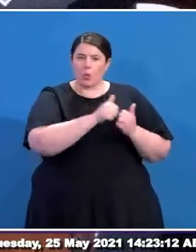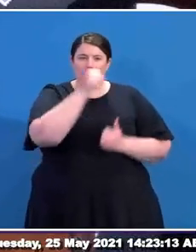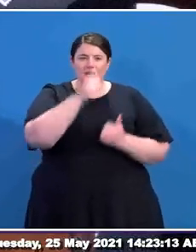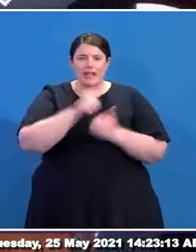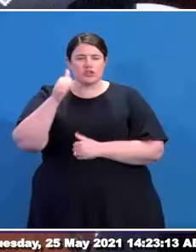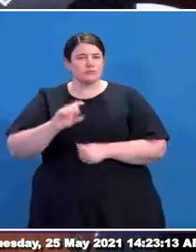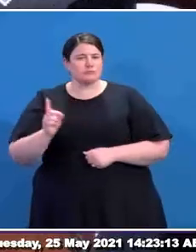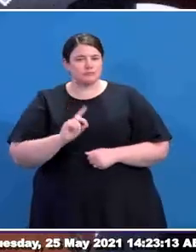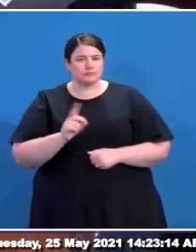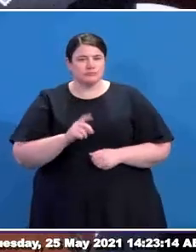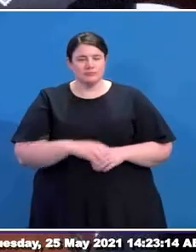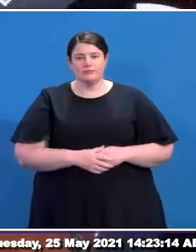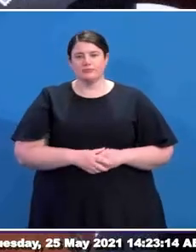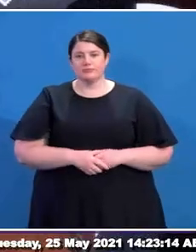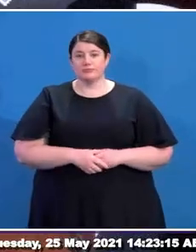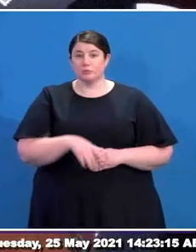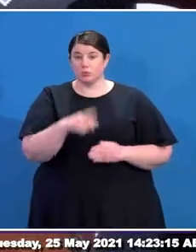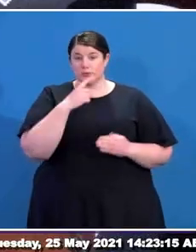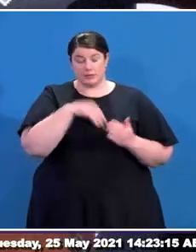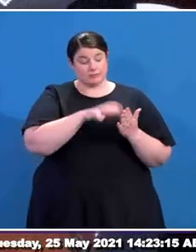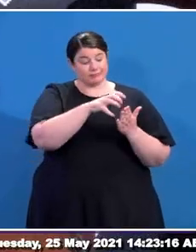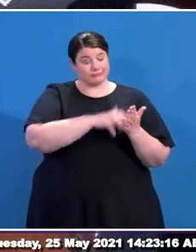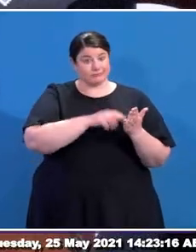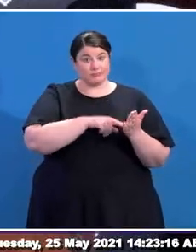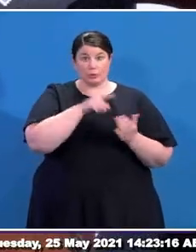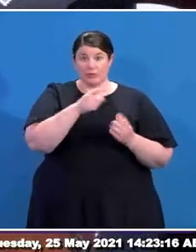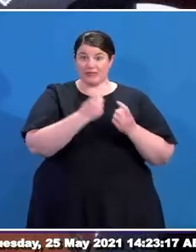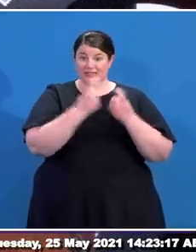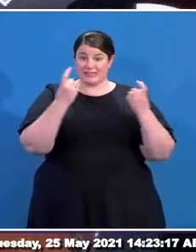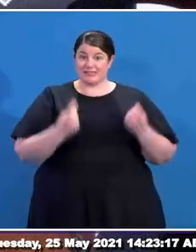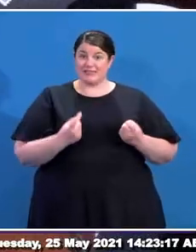You have set out in your statement that you have a Certificate in Personnel